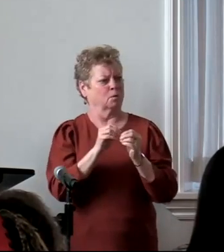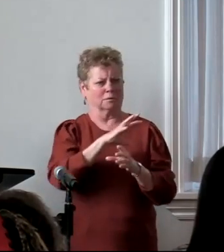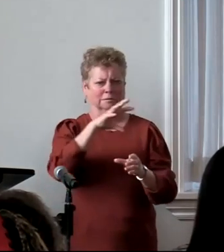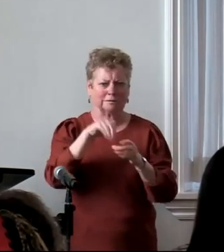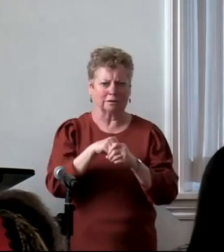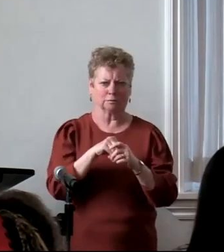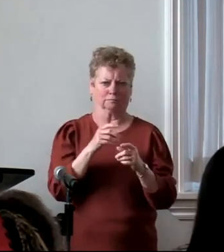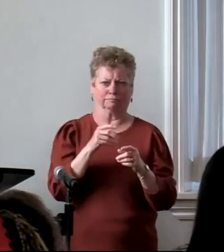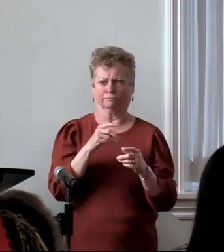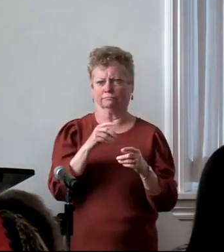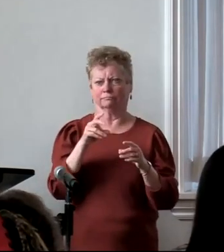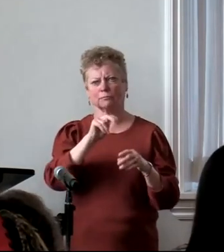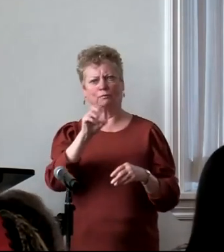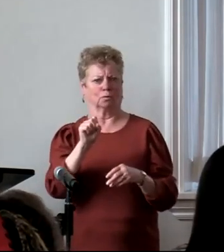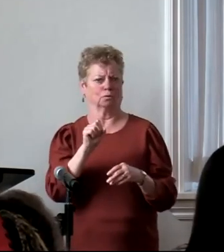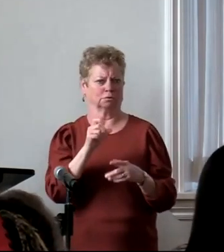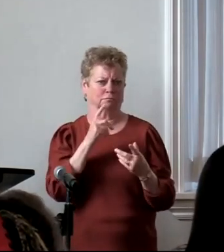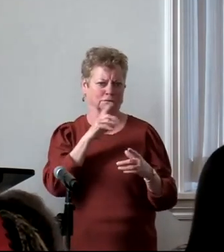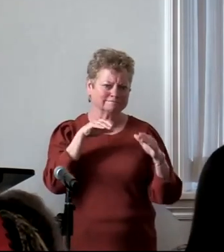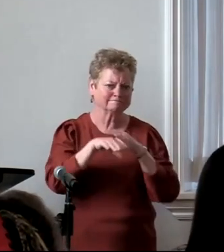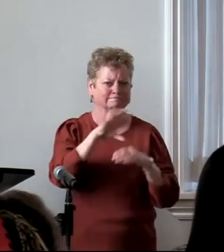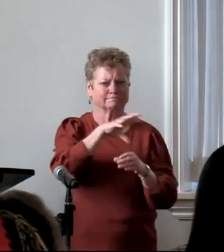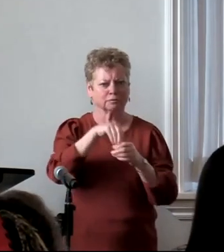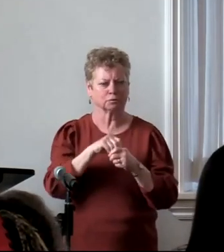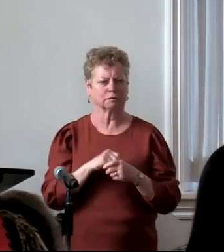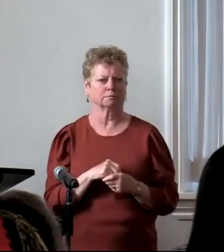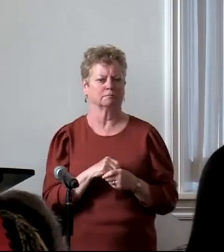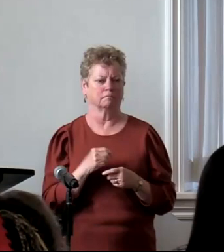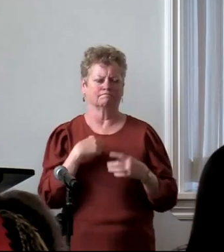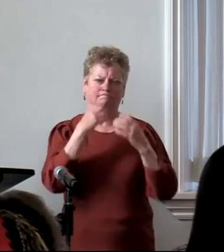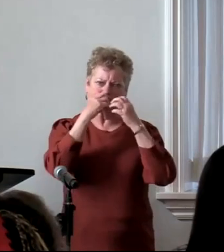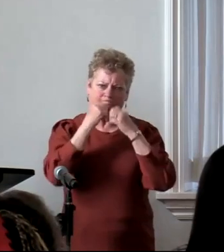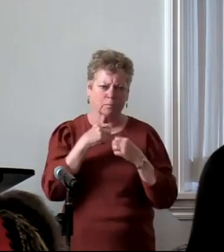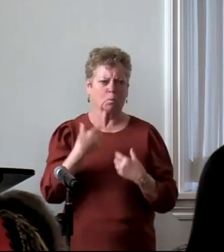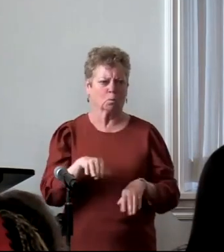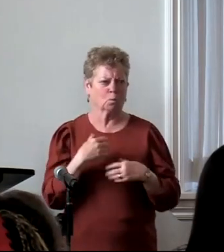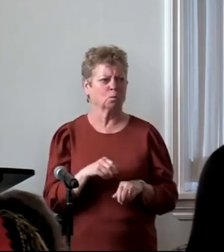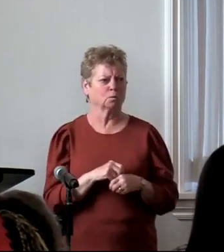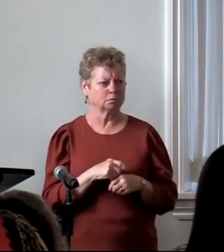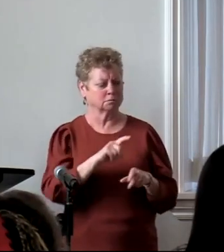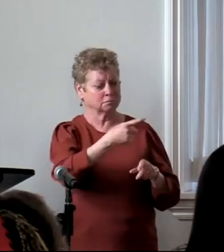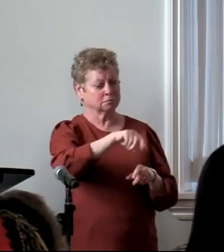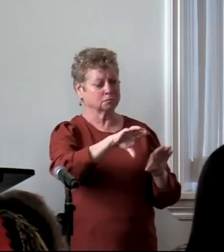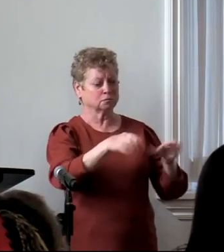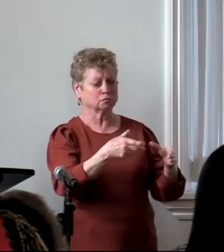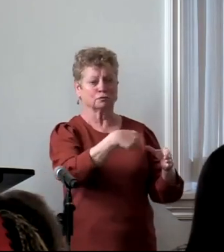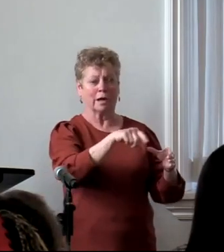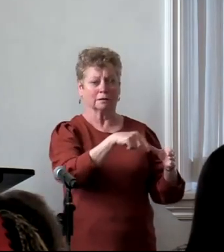And these are goals that the Accessibility Directorate embraces wholeheartedly. The Directorate is around 5 1/2 years old.